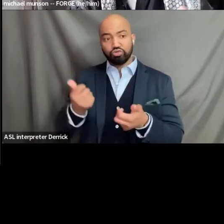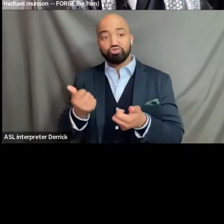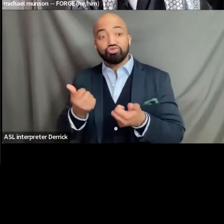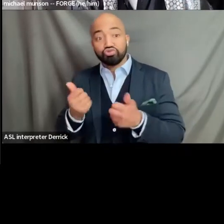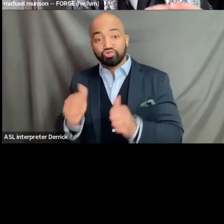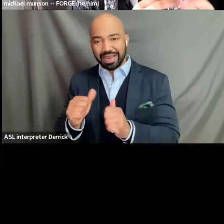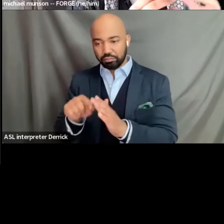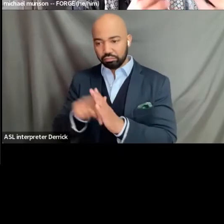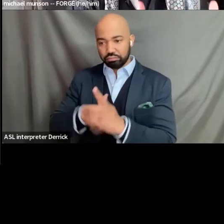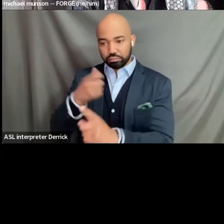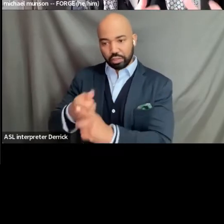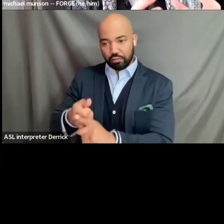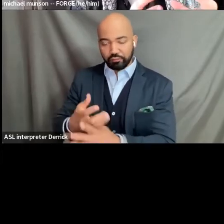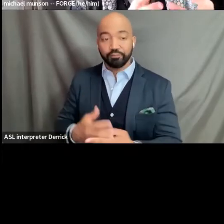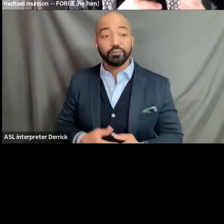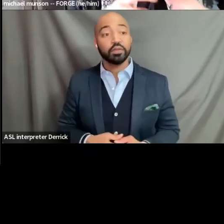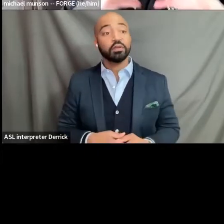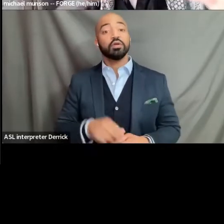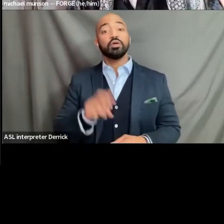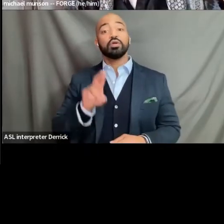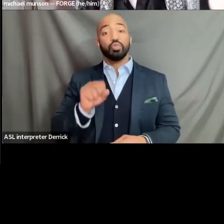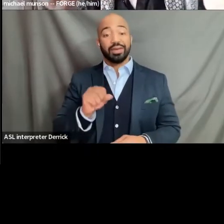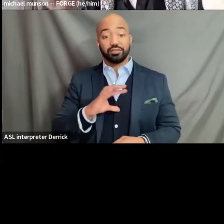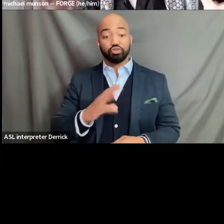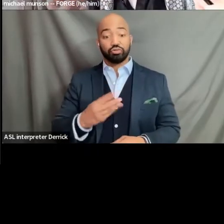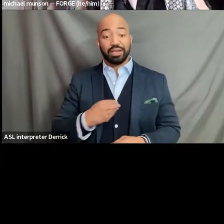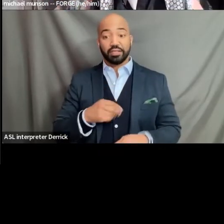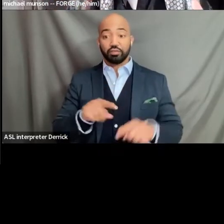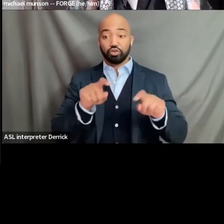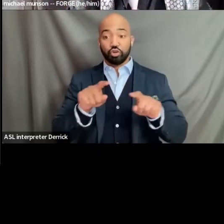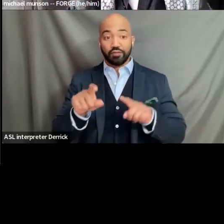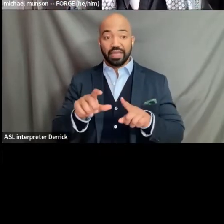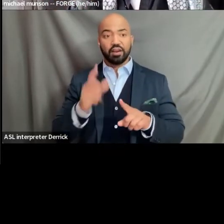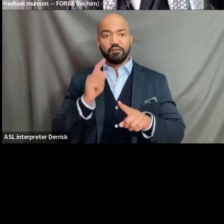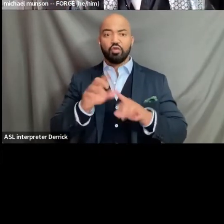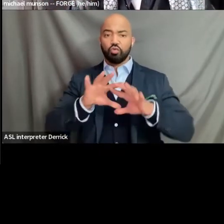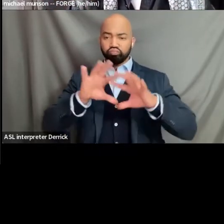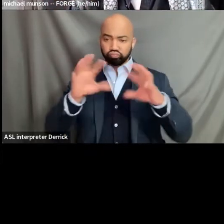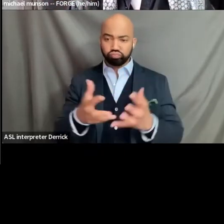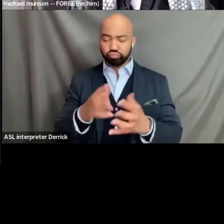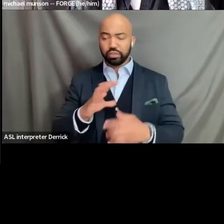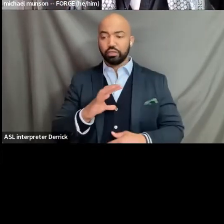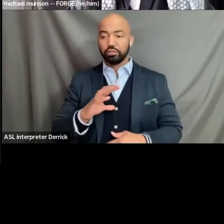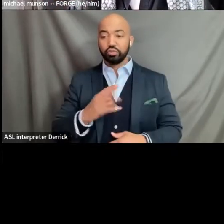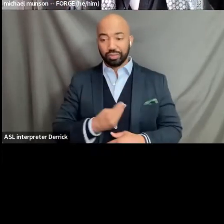When we look at the U.S. Trans Survey's global population of trans folks, it's 40%.